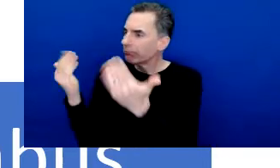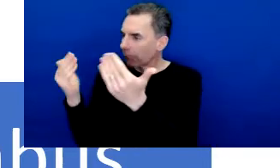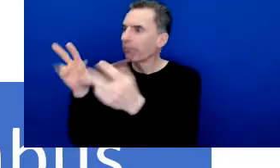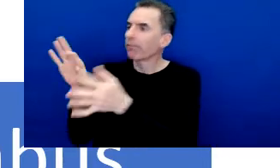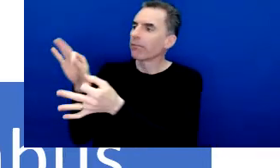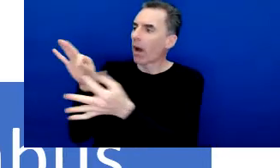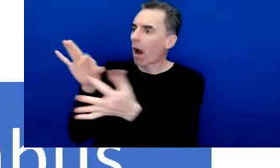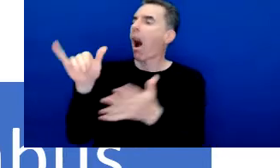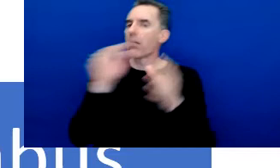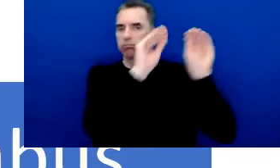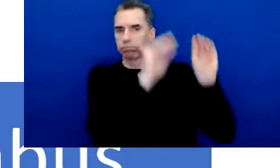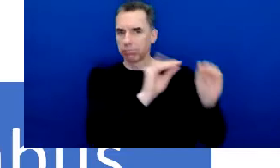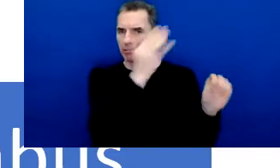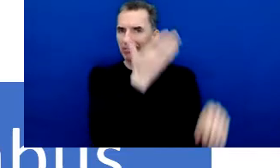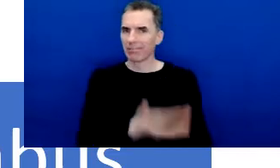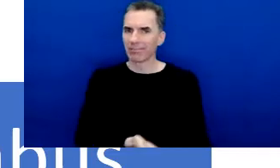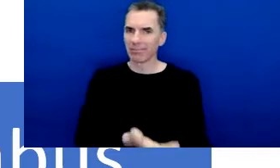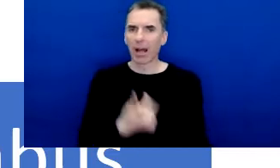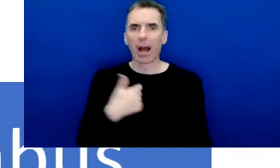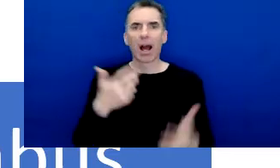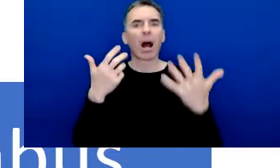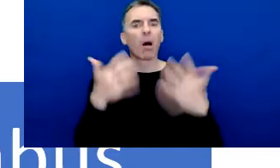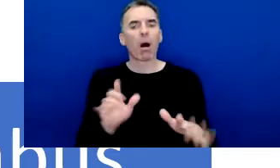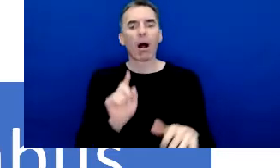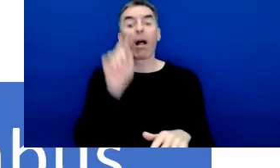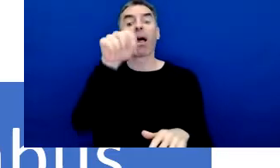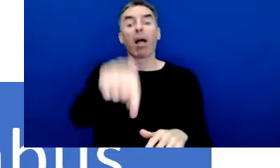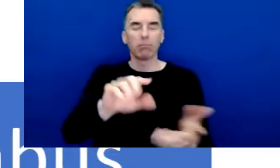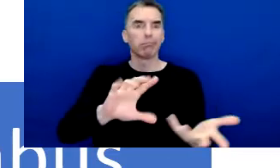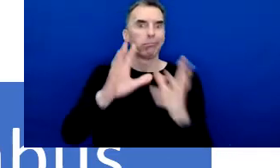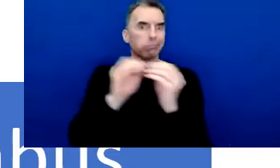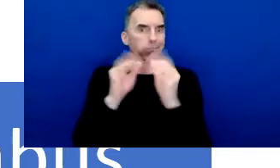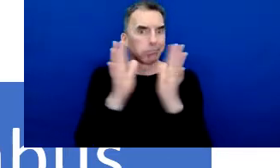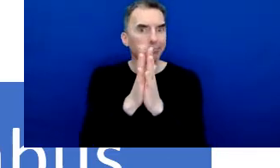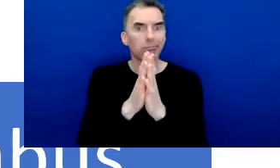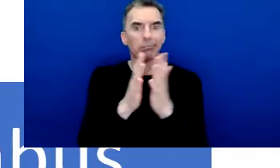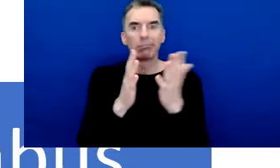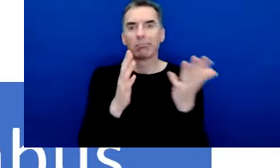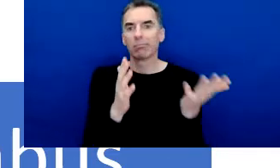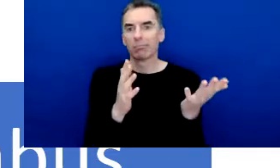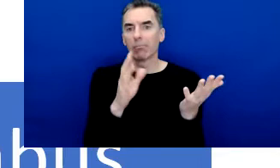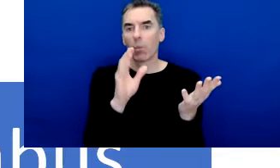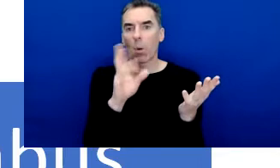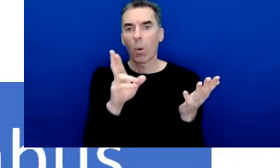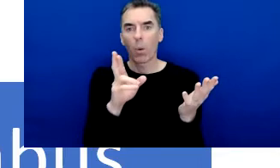that we don't end up in these back and forth with students in the classroom or put ourselves in situations that